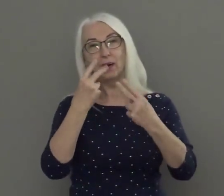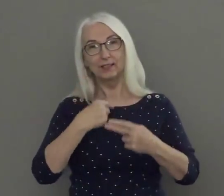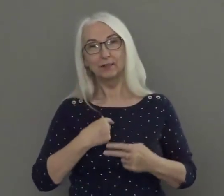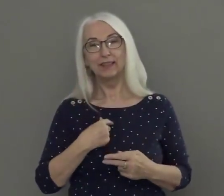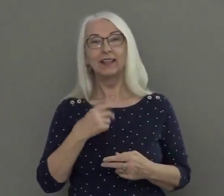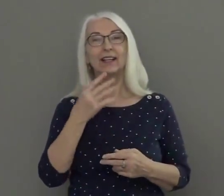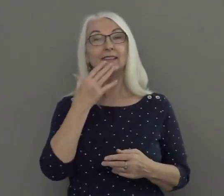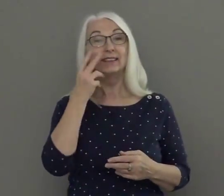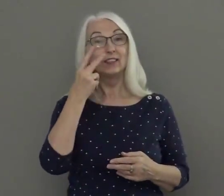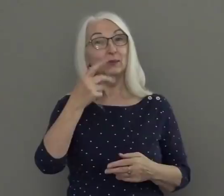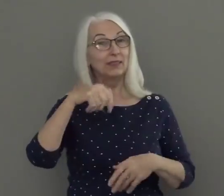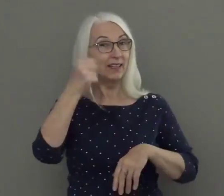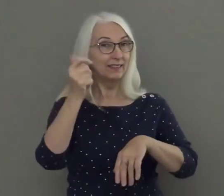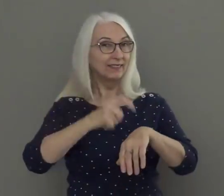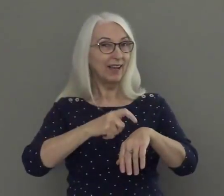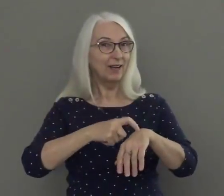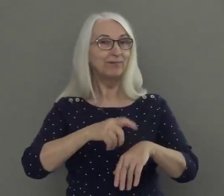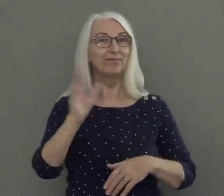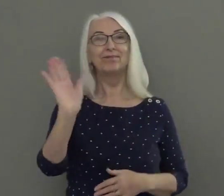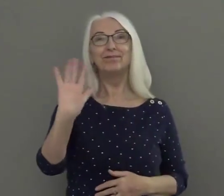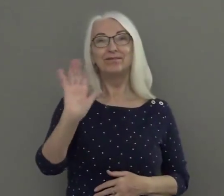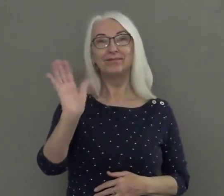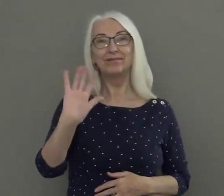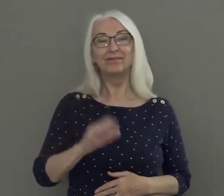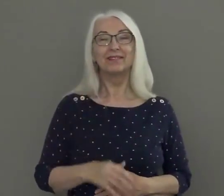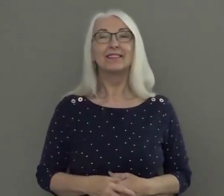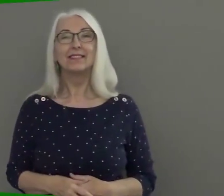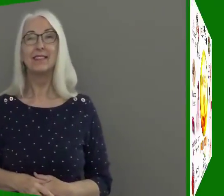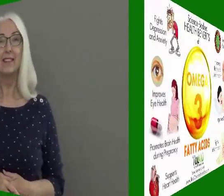Thank you for watching me. See you next time.